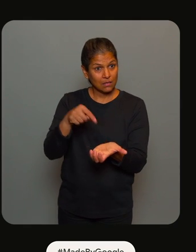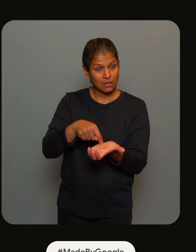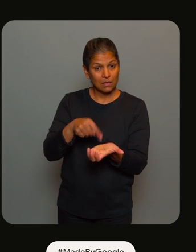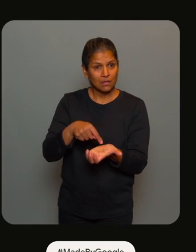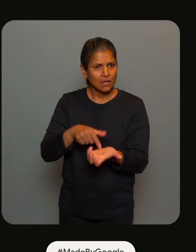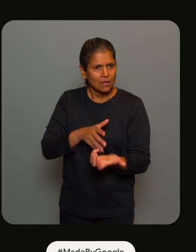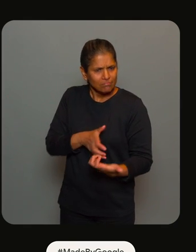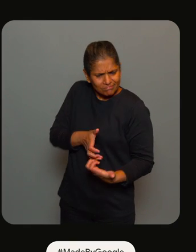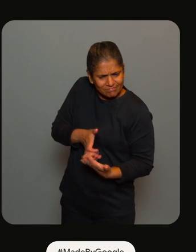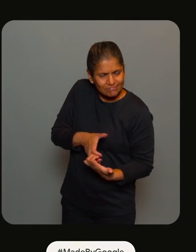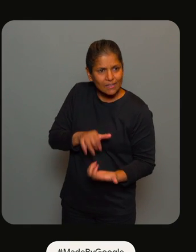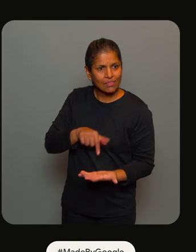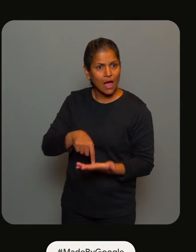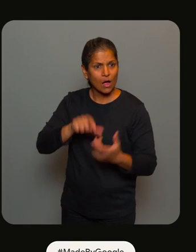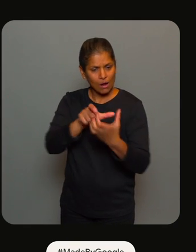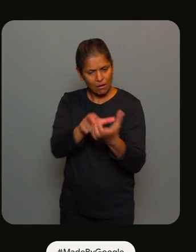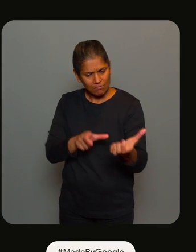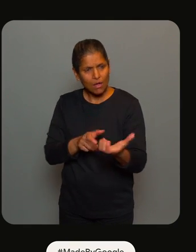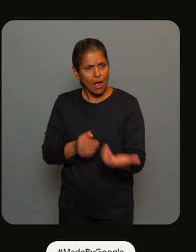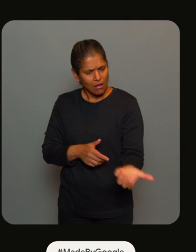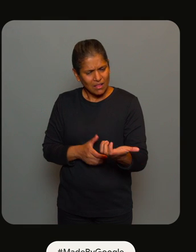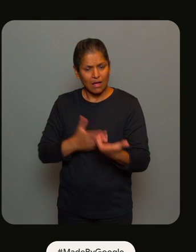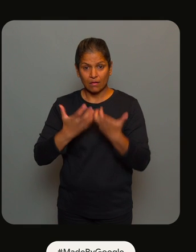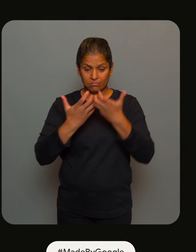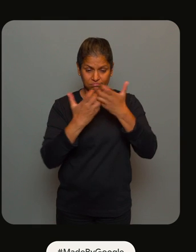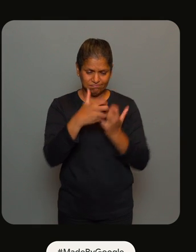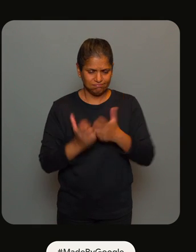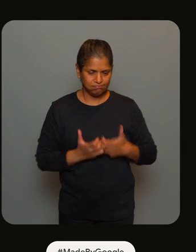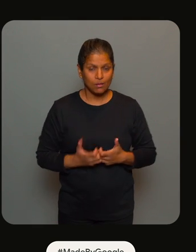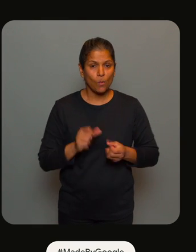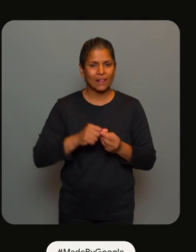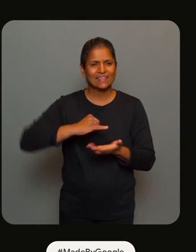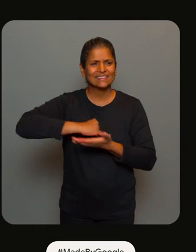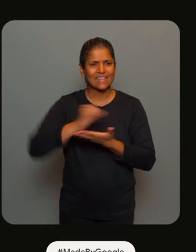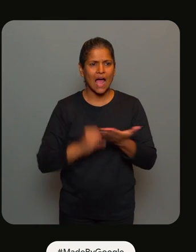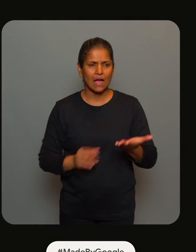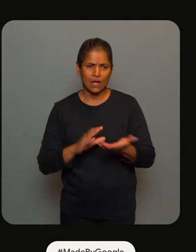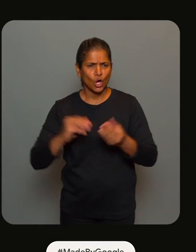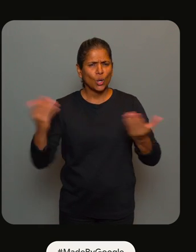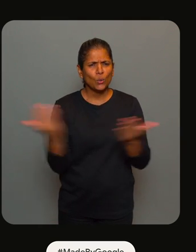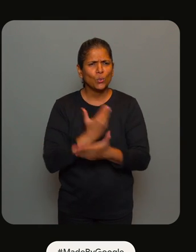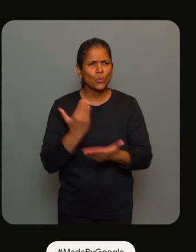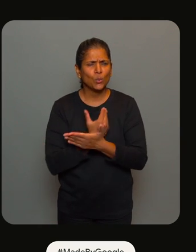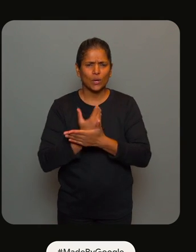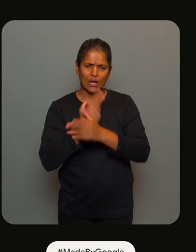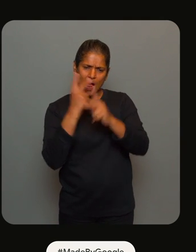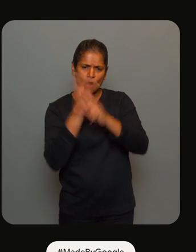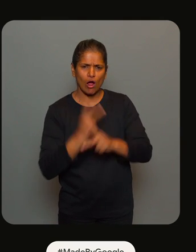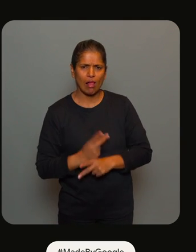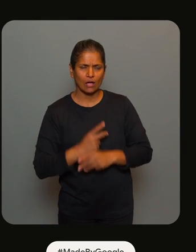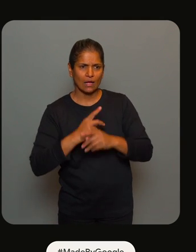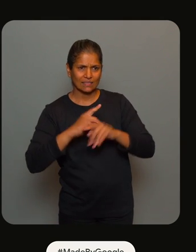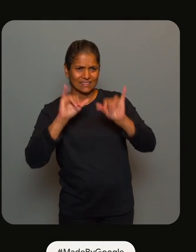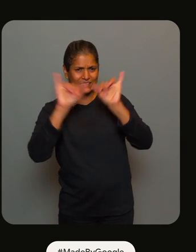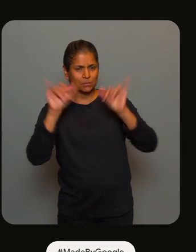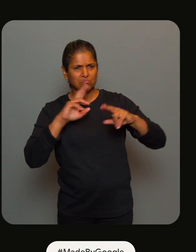It was custom designed to support this new paradigm of computing systems, and pull our most advanced machine learning